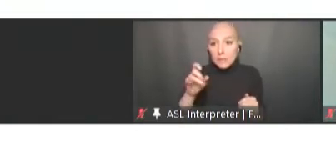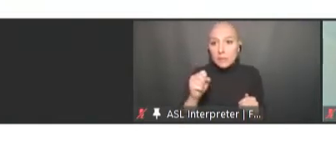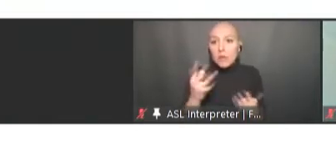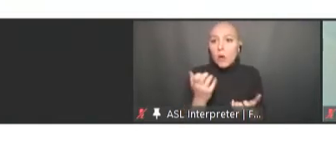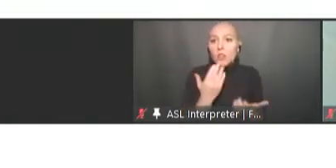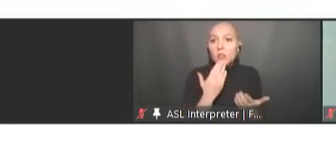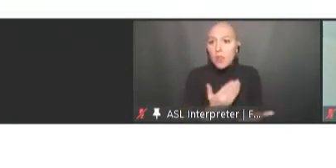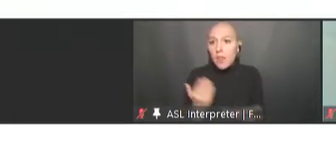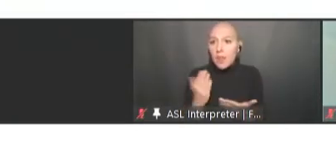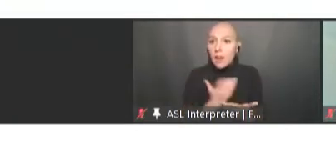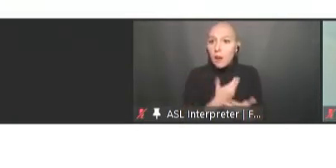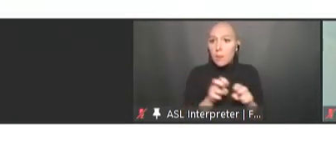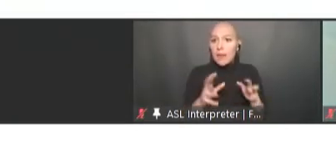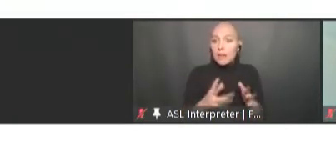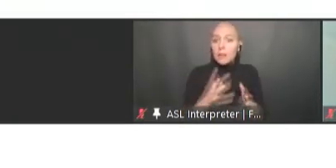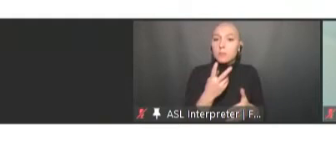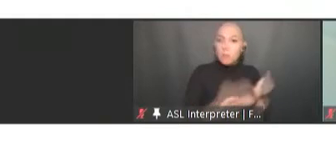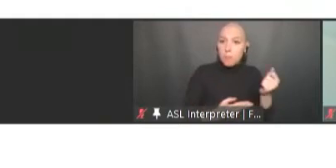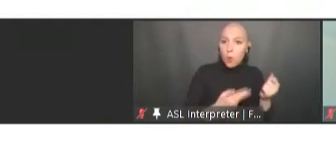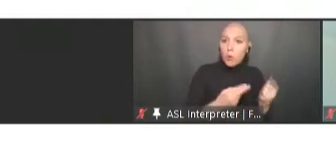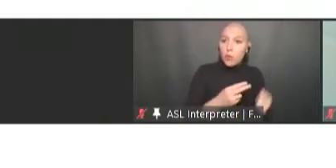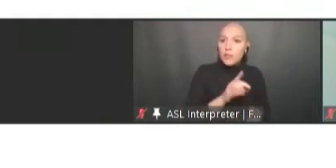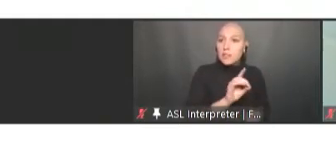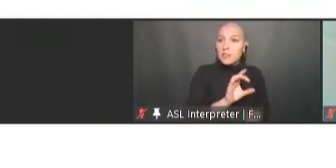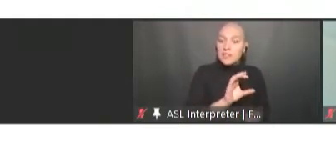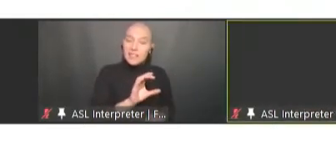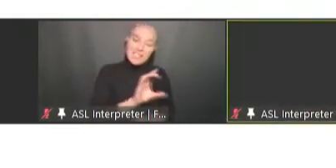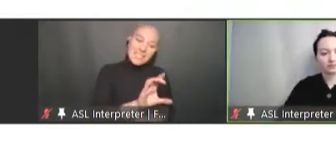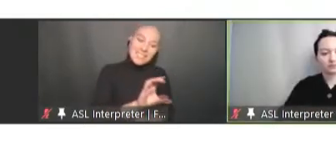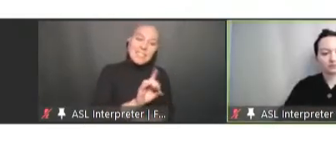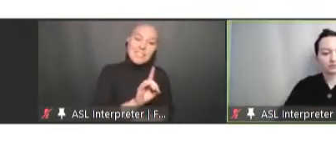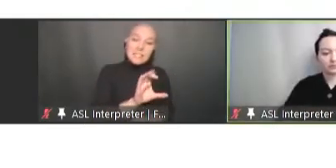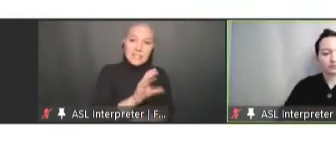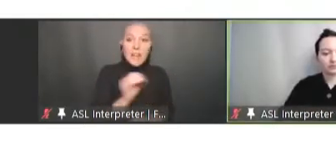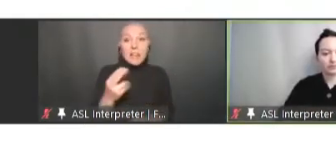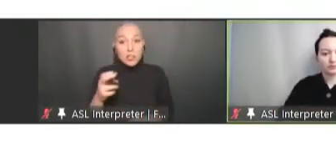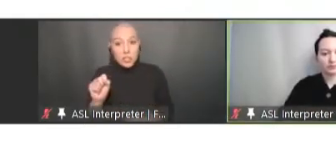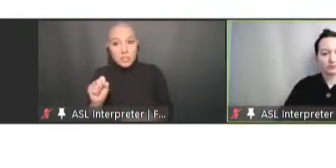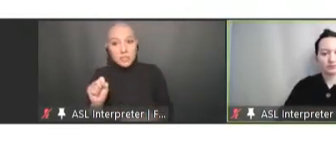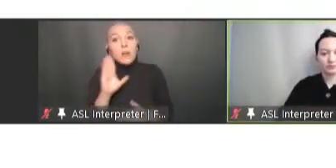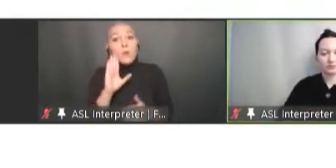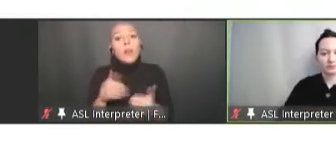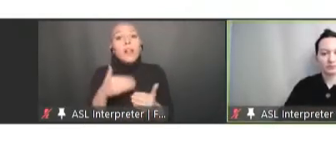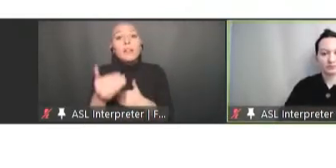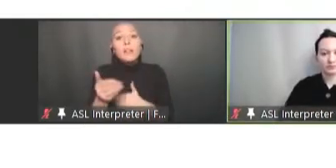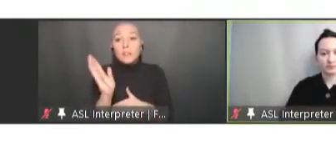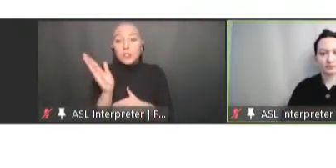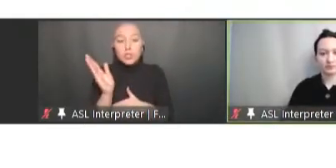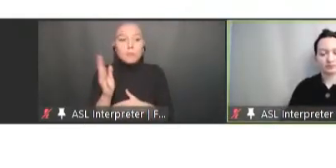We're going to now turn to our next presentation prohibiting discrimination and COVID-19 vaccination programs.